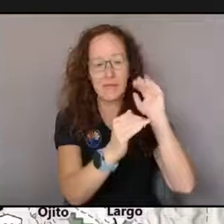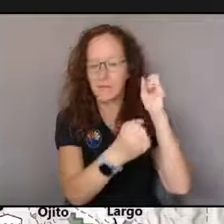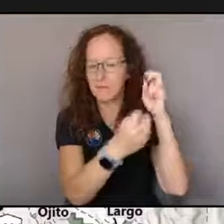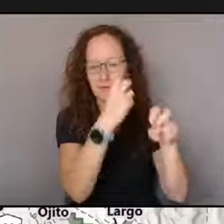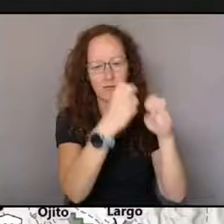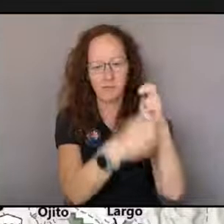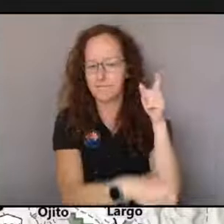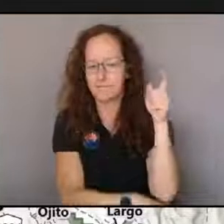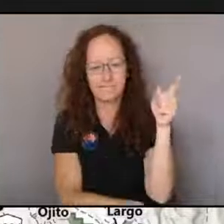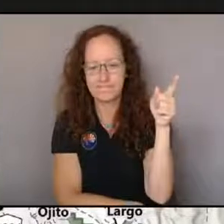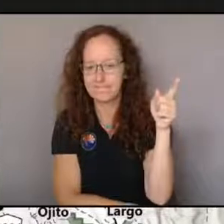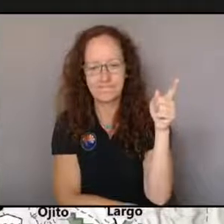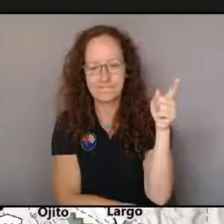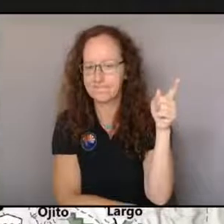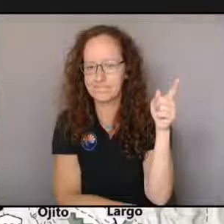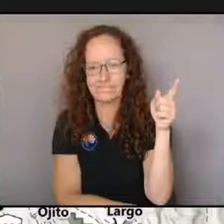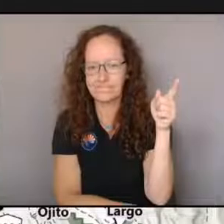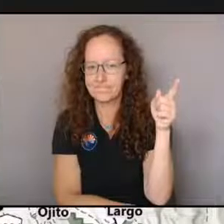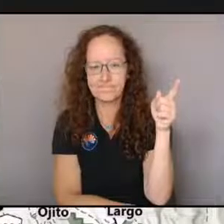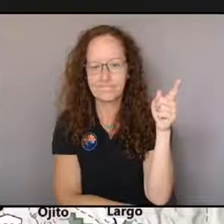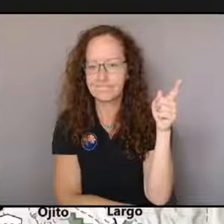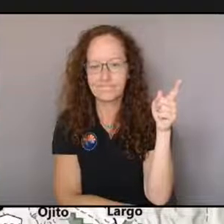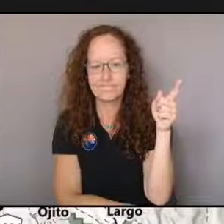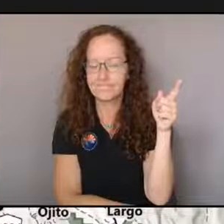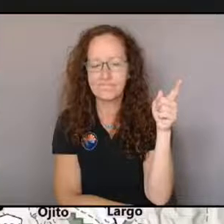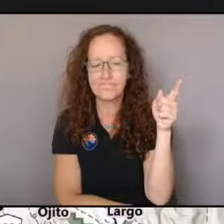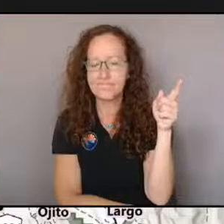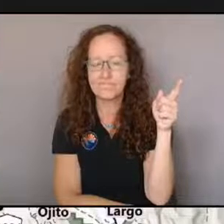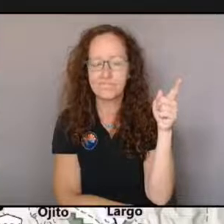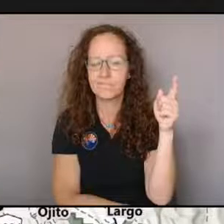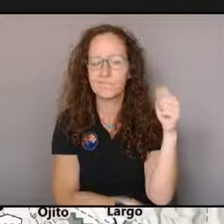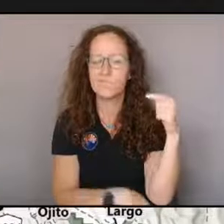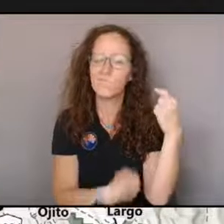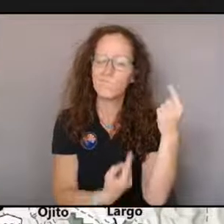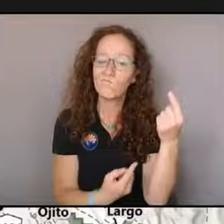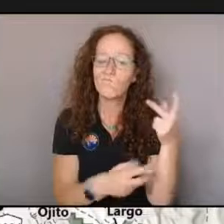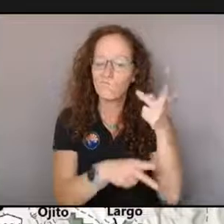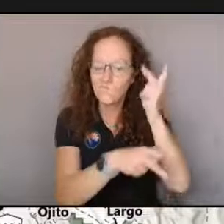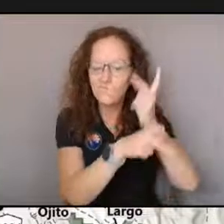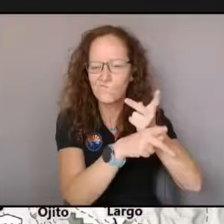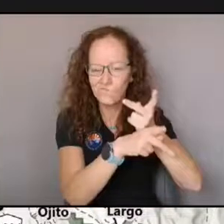NOT ANTICIPATING ANY PROBLEMS OUT THERE. IT'S BEEN PRETTY WELL TAKEN CARE OF UP THERE.